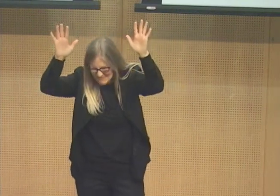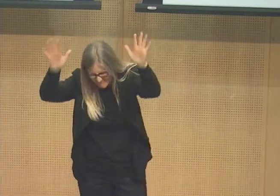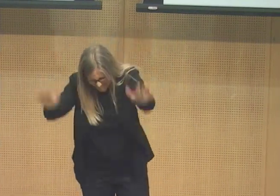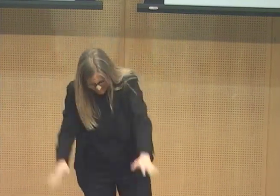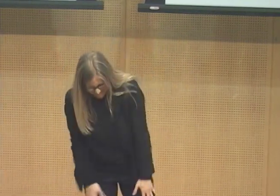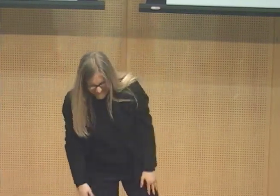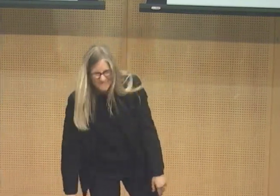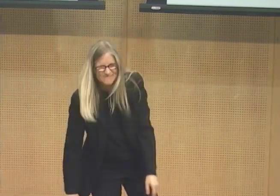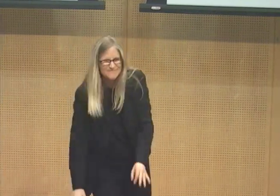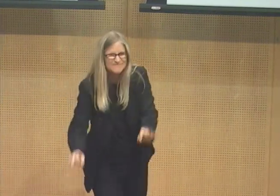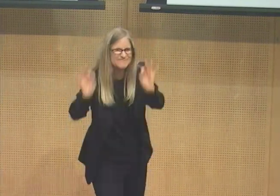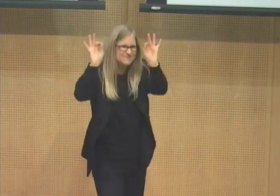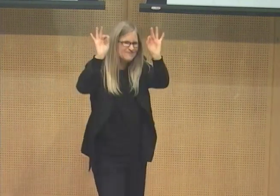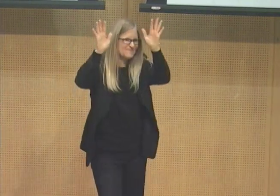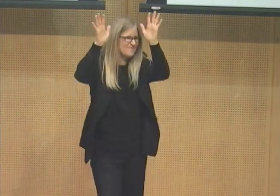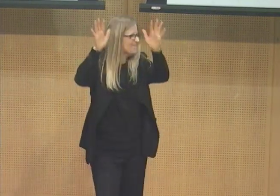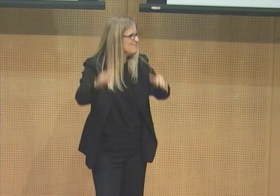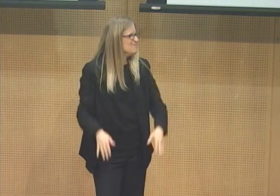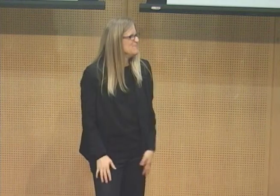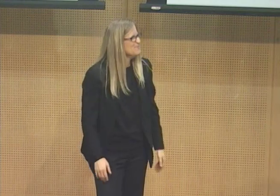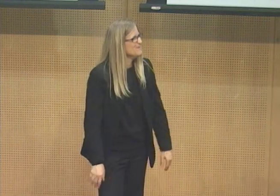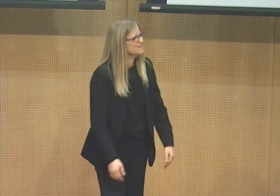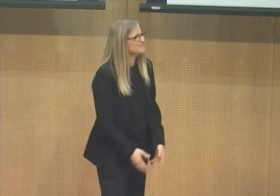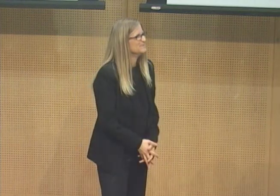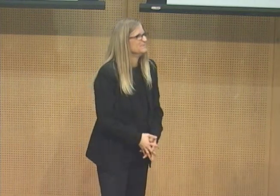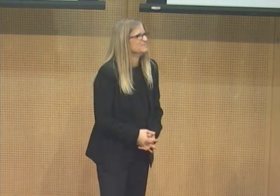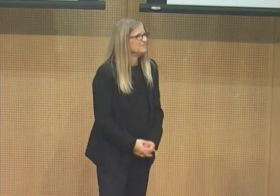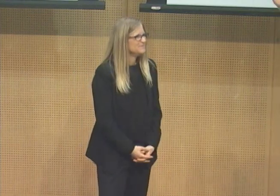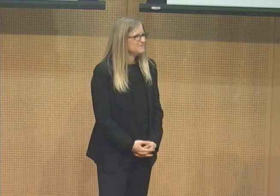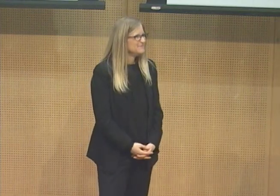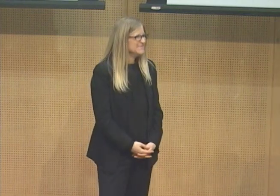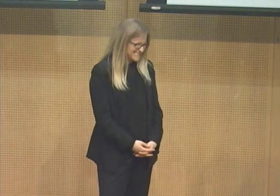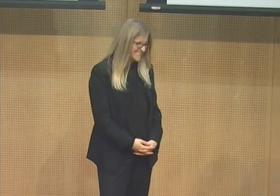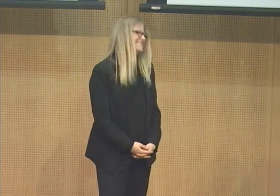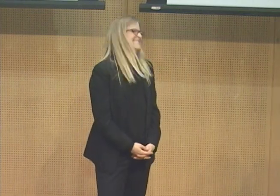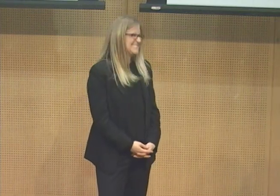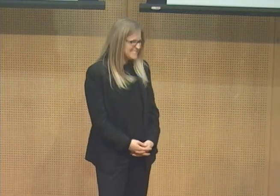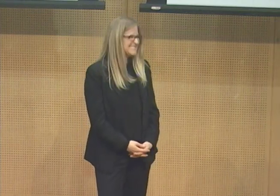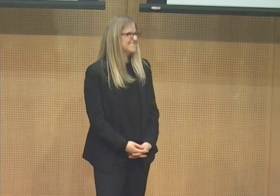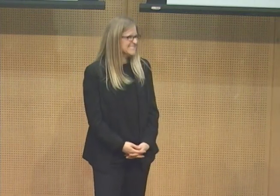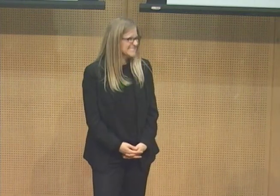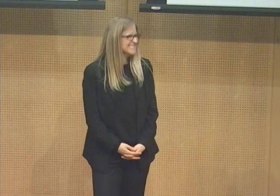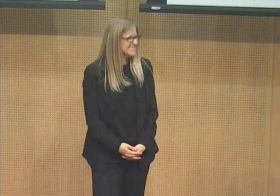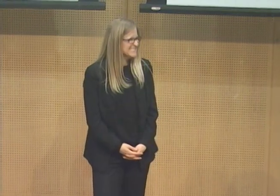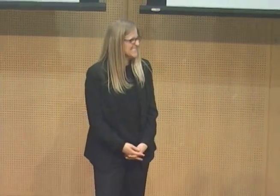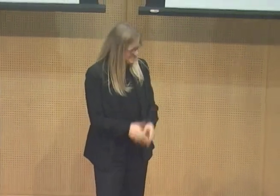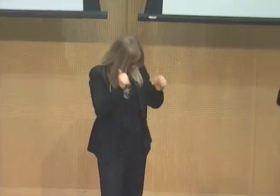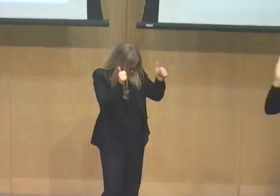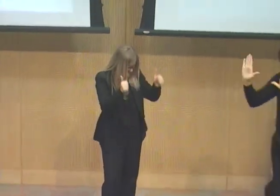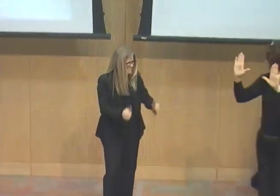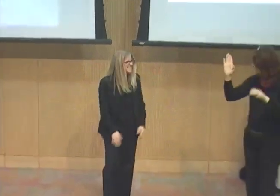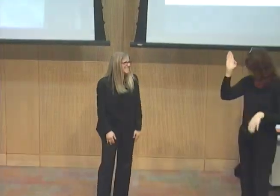Well, thank you, everyone. With that, thank you so much. What a wonderful presentation.